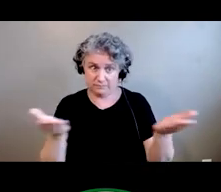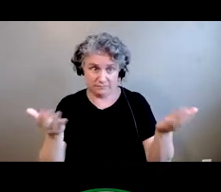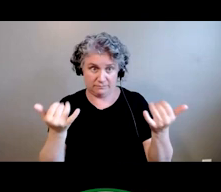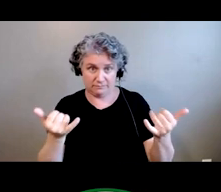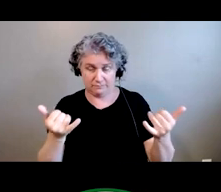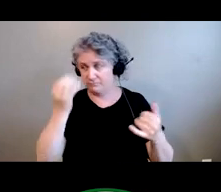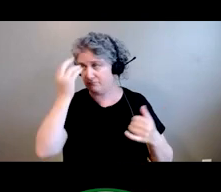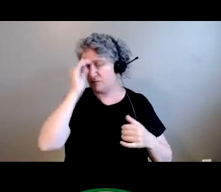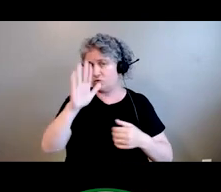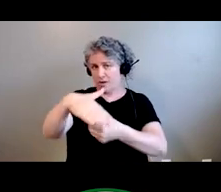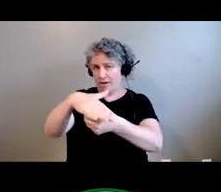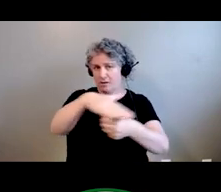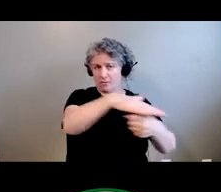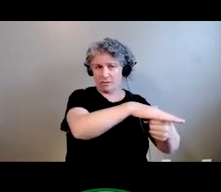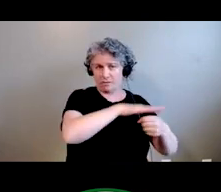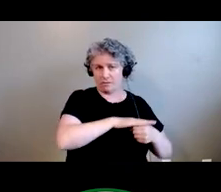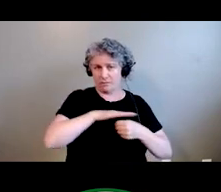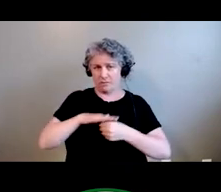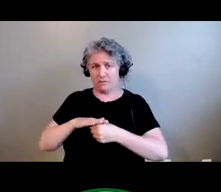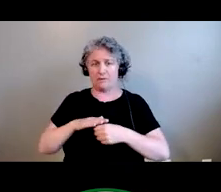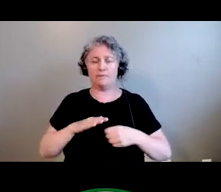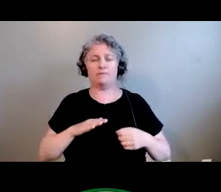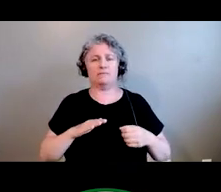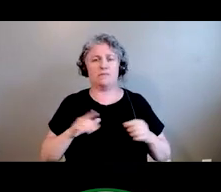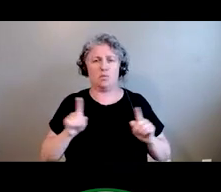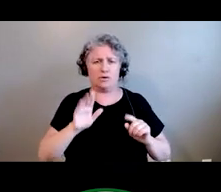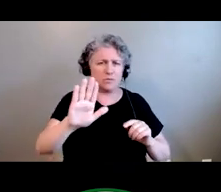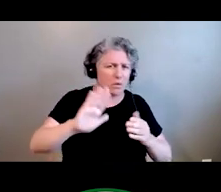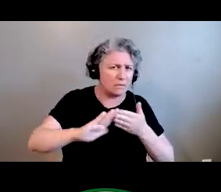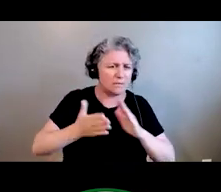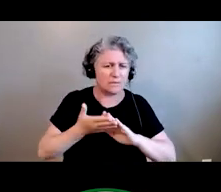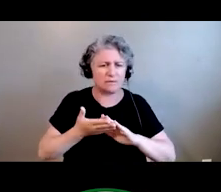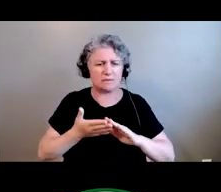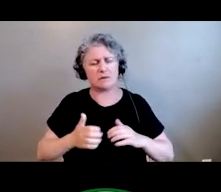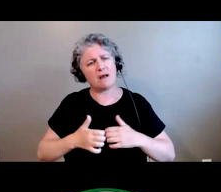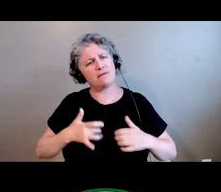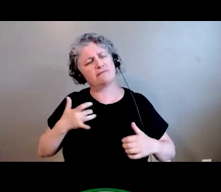A community level to improve park accessibility? Thank you.